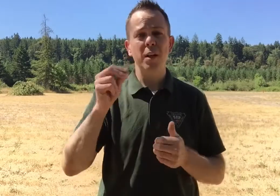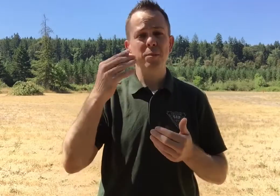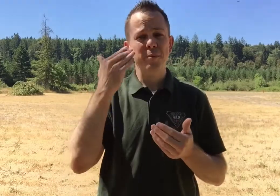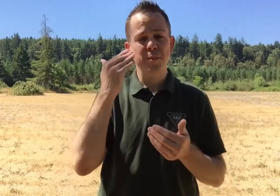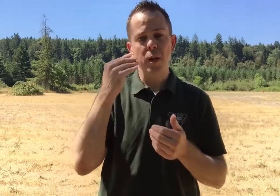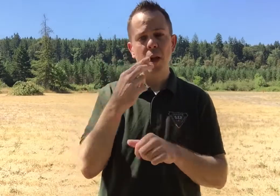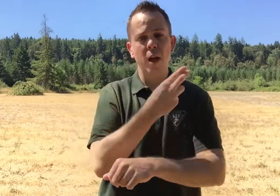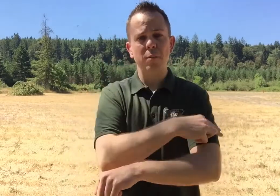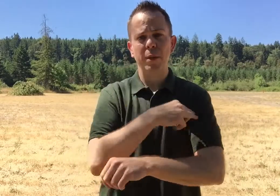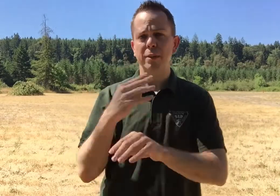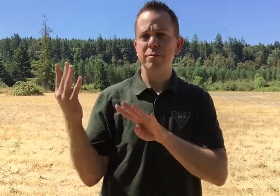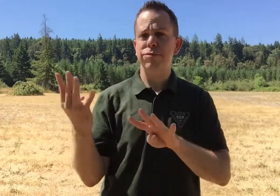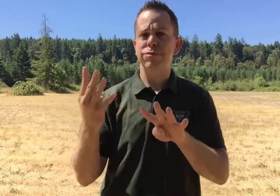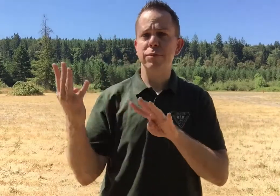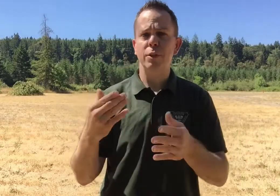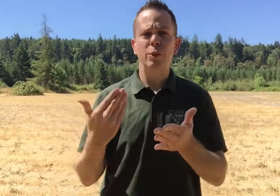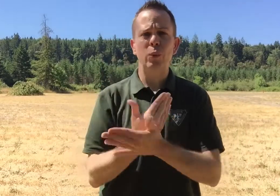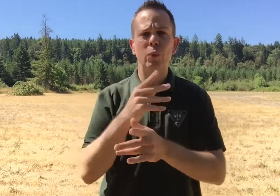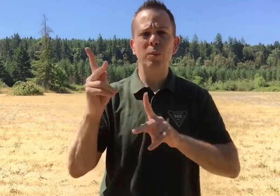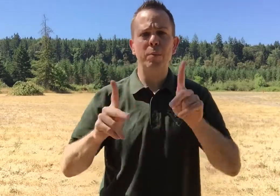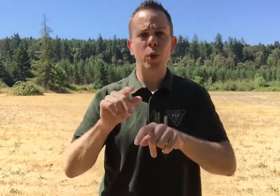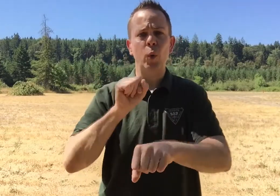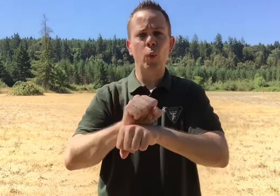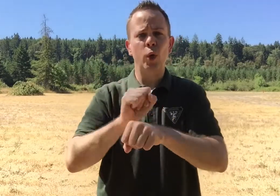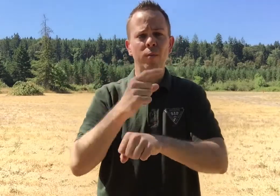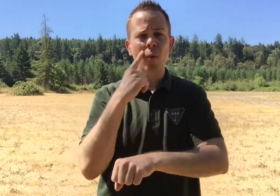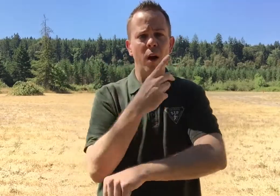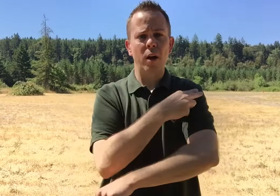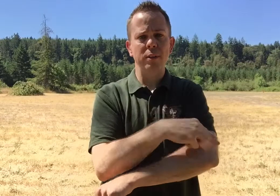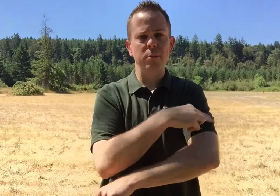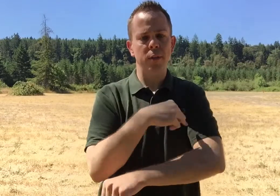All new hired employees are trained